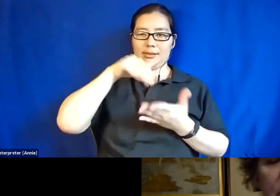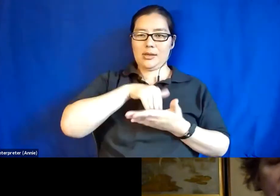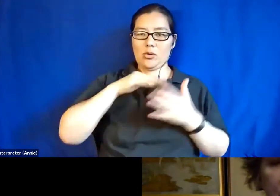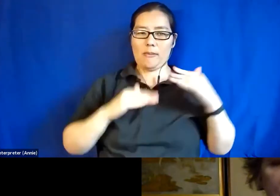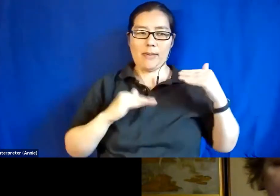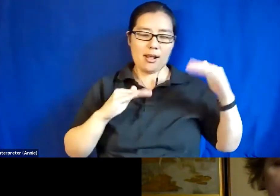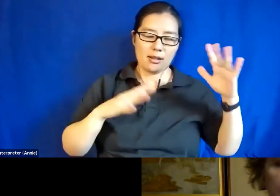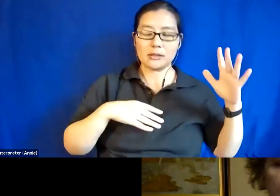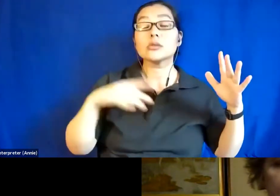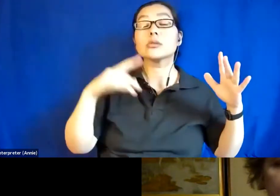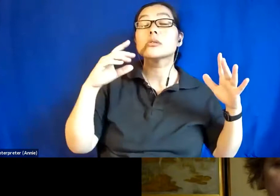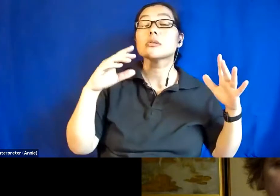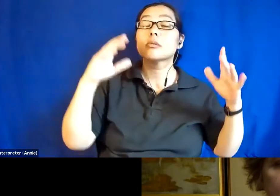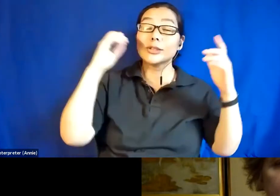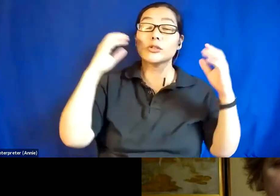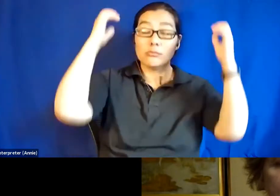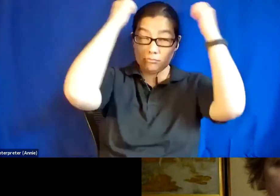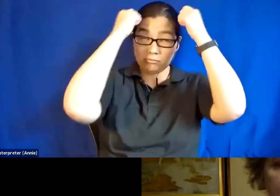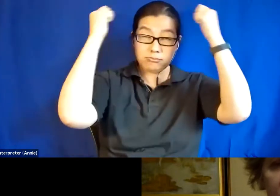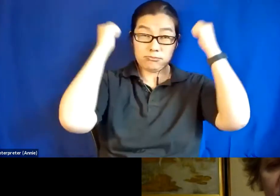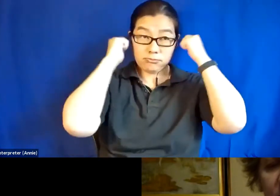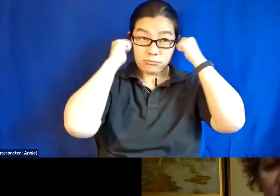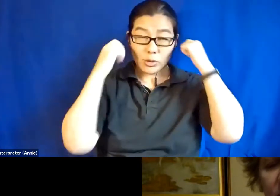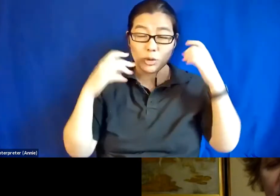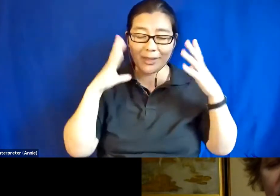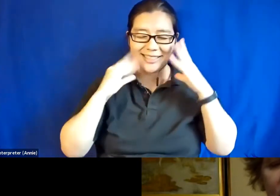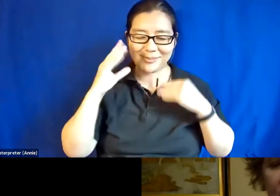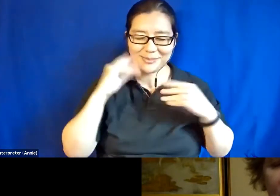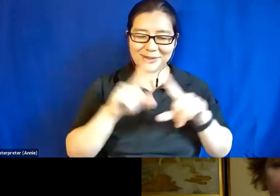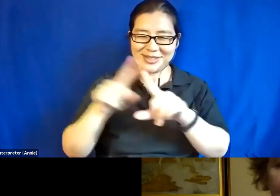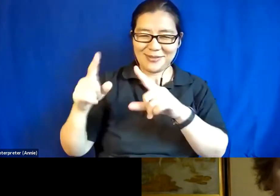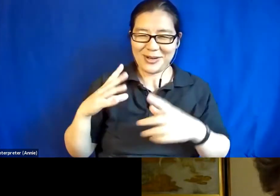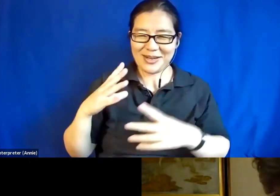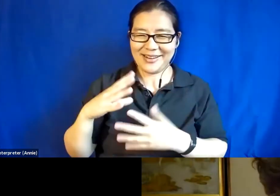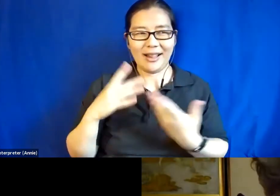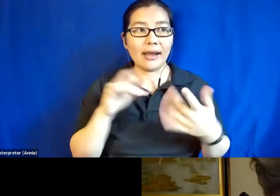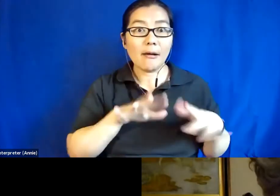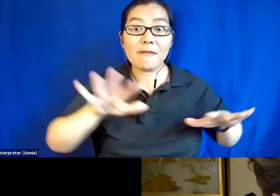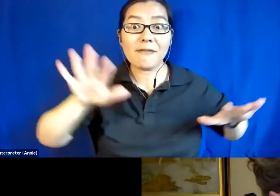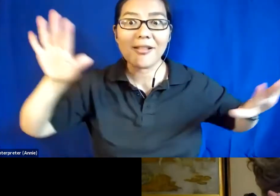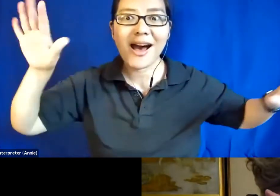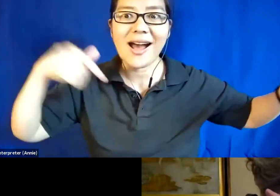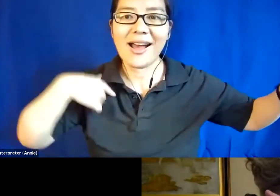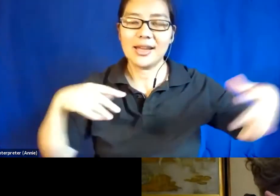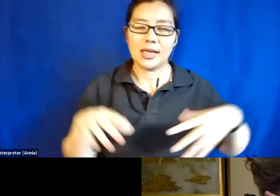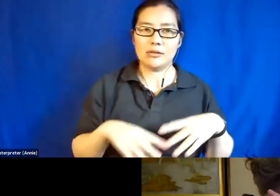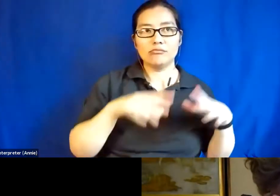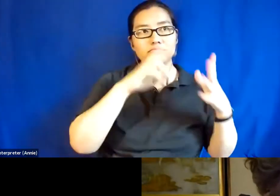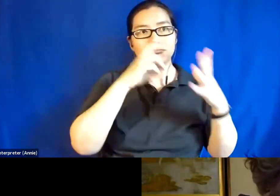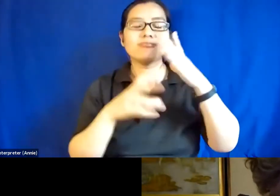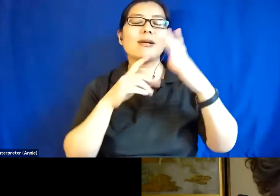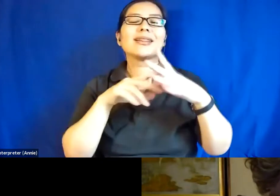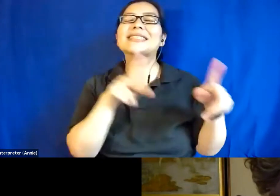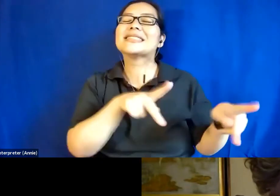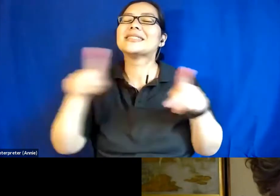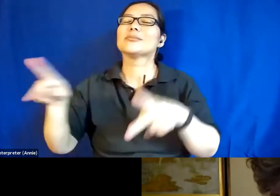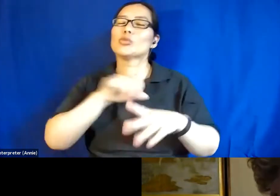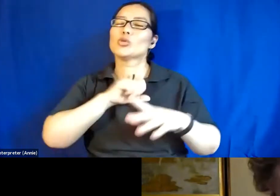different motions like falling or flying, things that superheroes experience in comic books. >>>: That's super